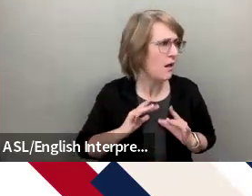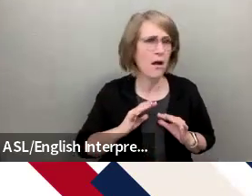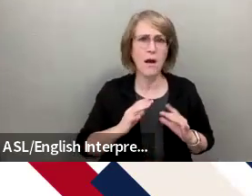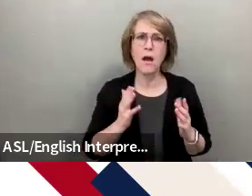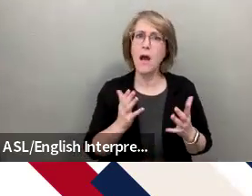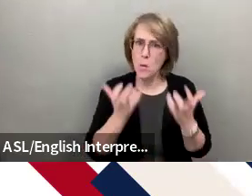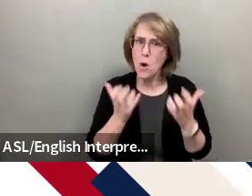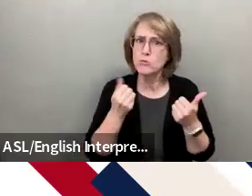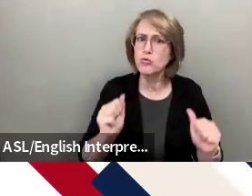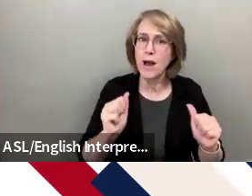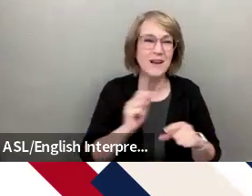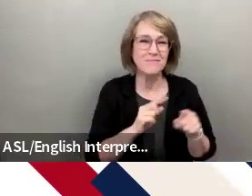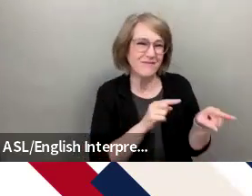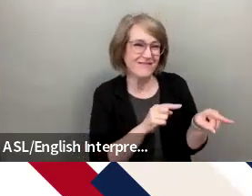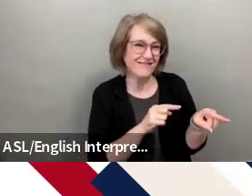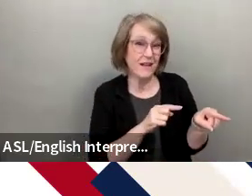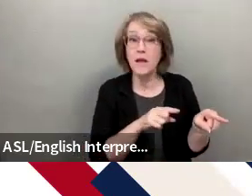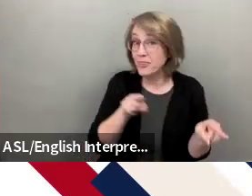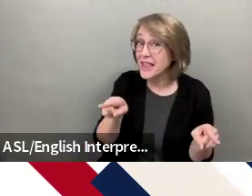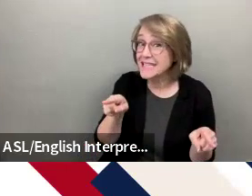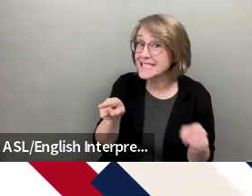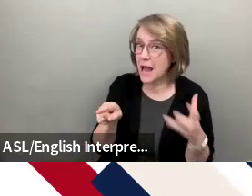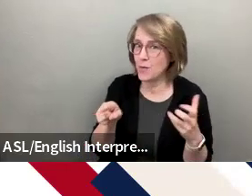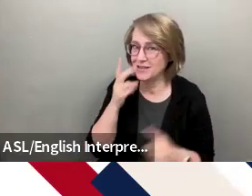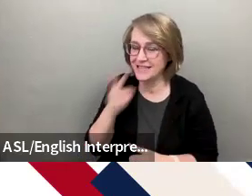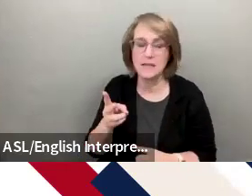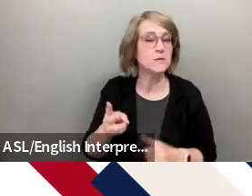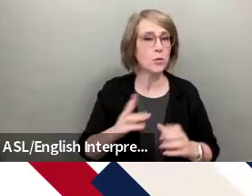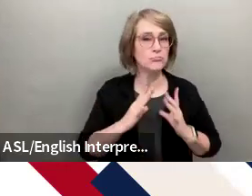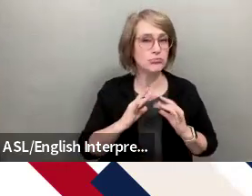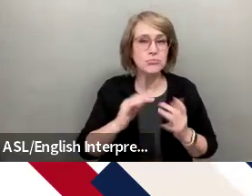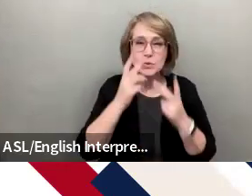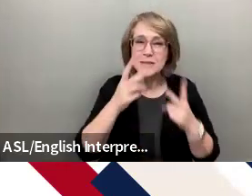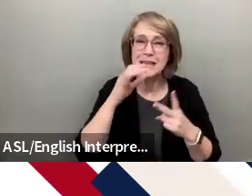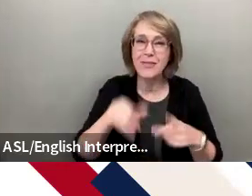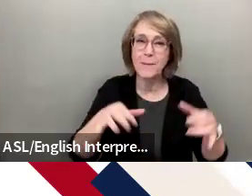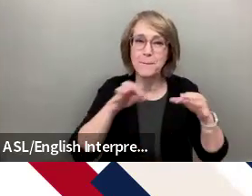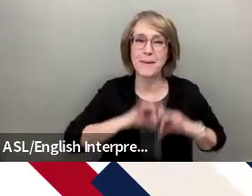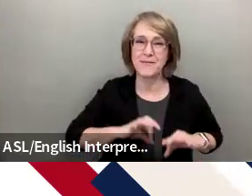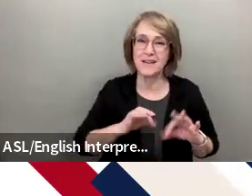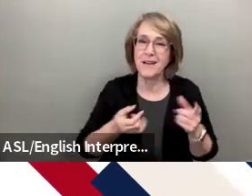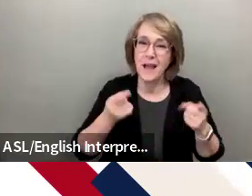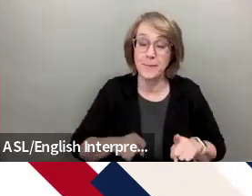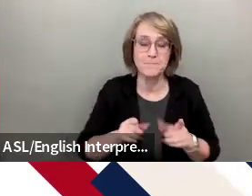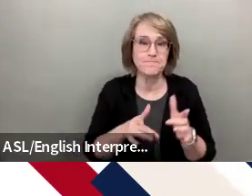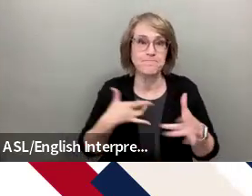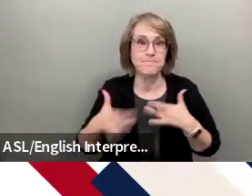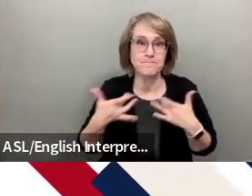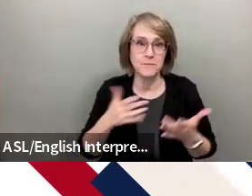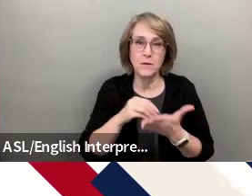SITEMENT SO REALLY COOL TO SEE THE REWARD AND THE EXCITEMENT THAT THESE STUDENTS HAVE.